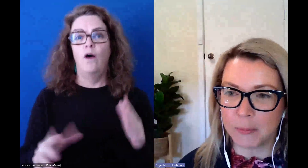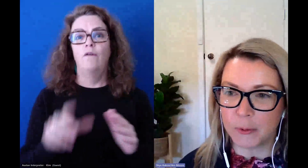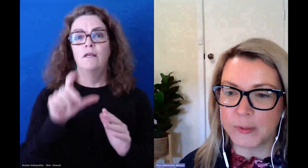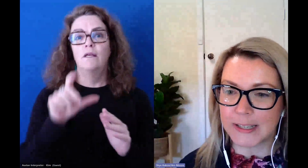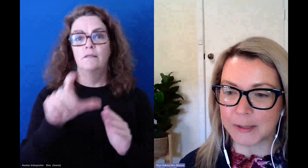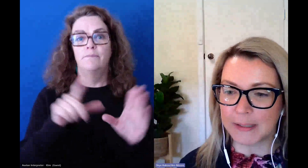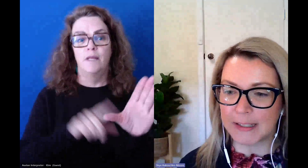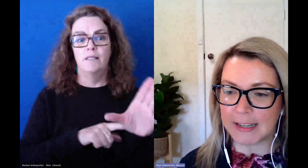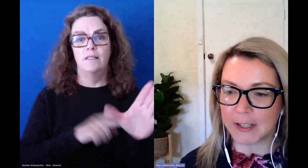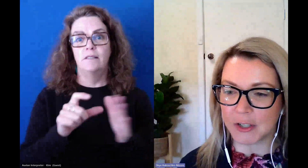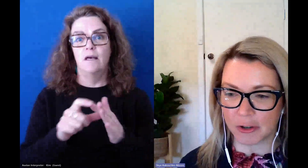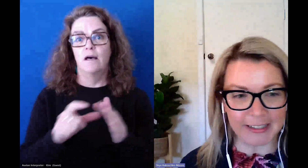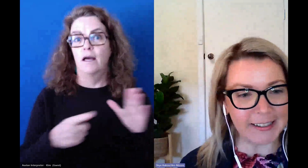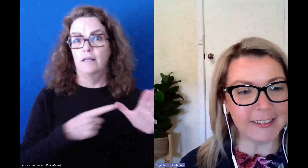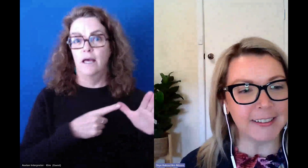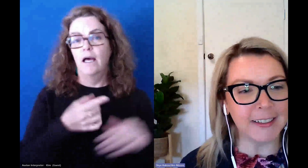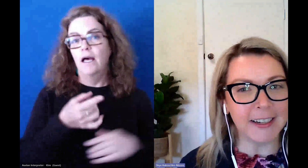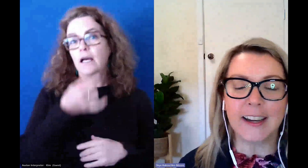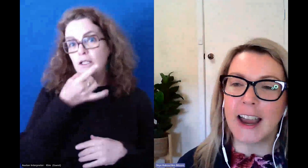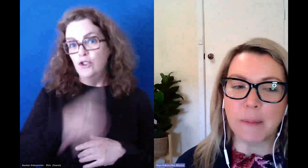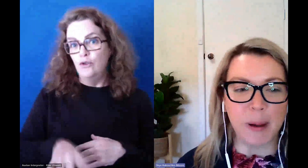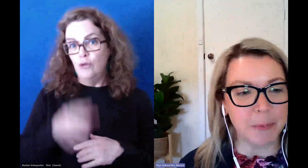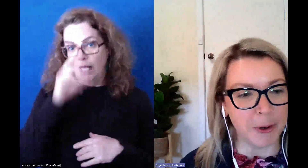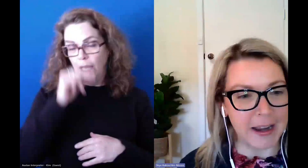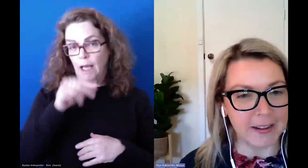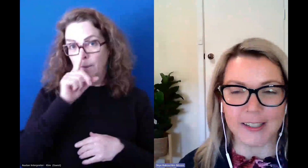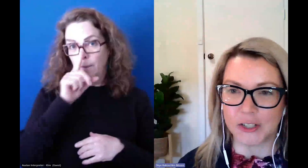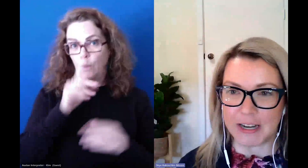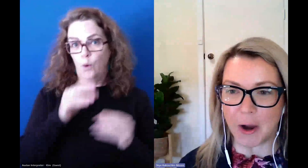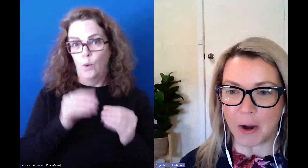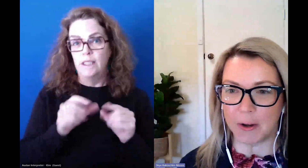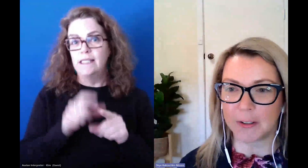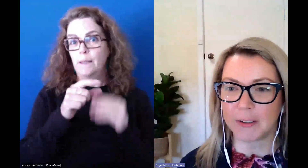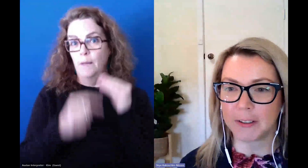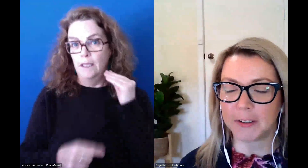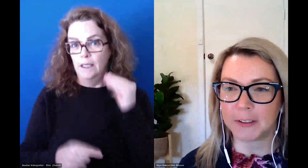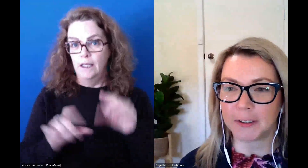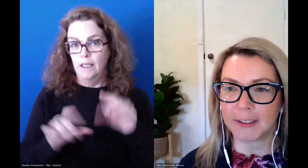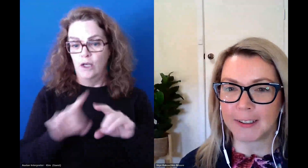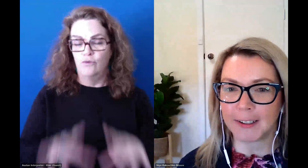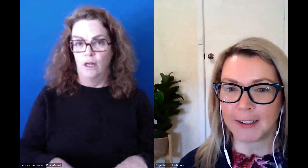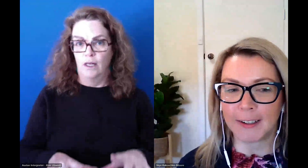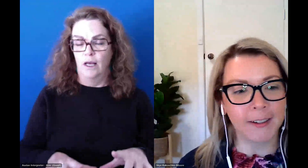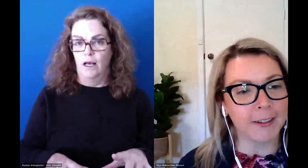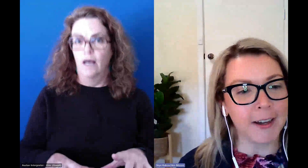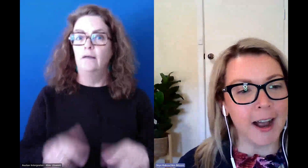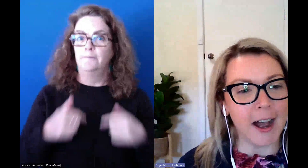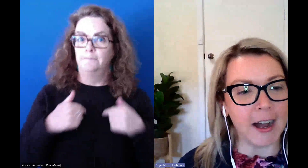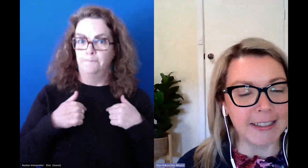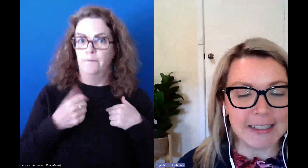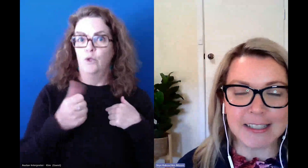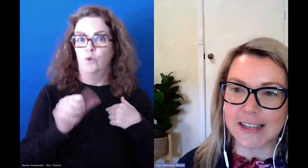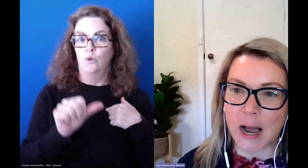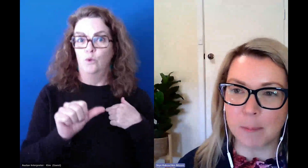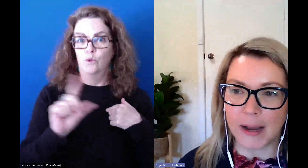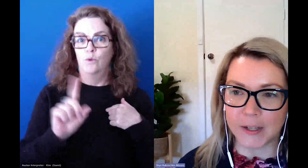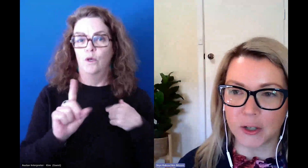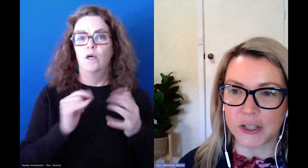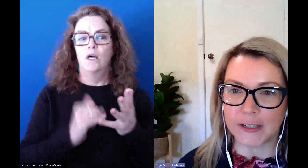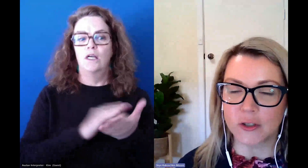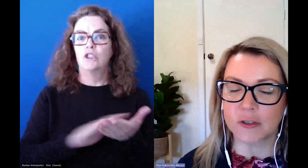People with Disability Australia, and my pronouns are she/her. I'd like to start by acknowledging the